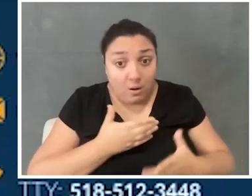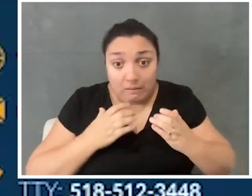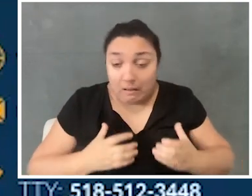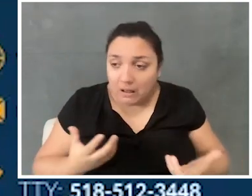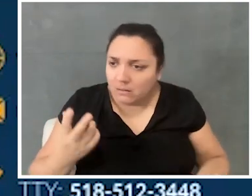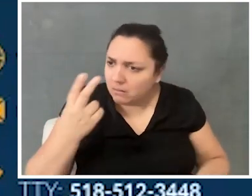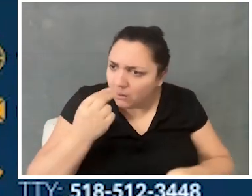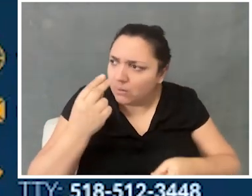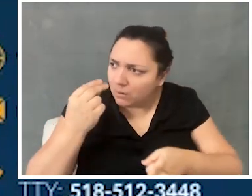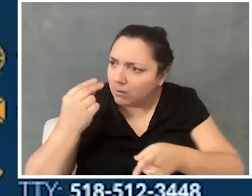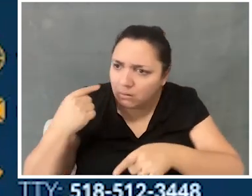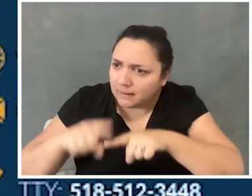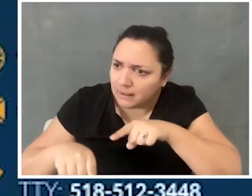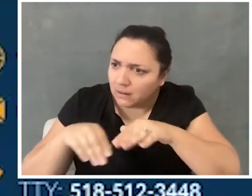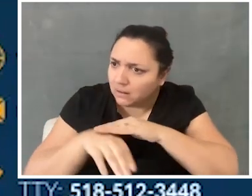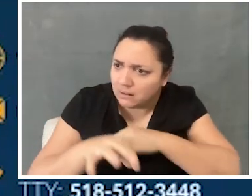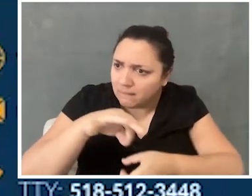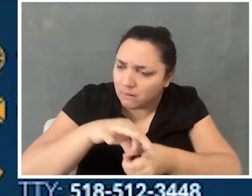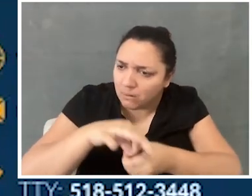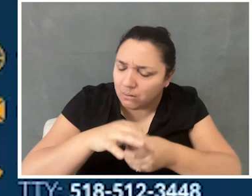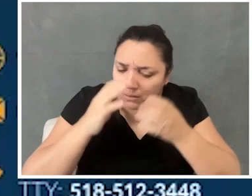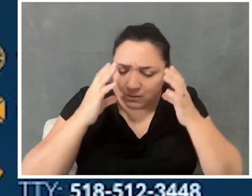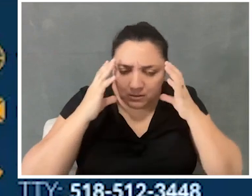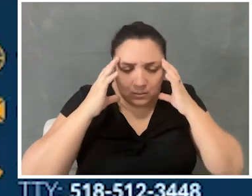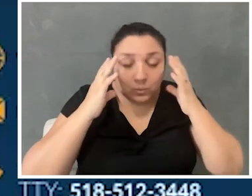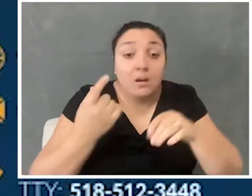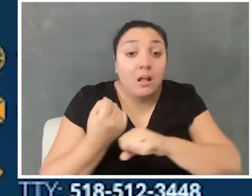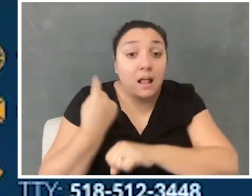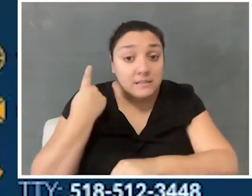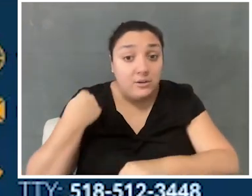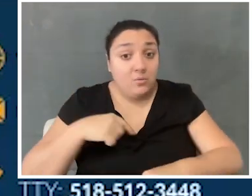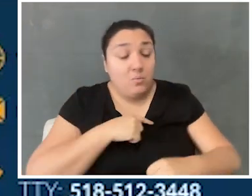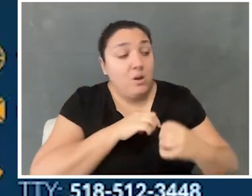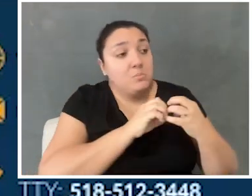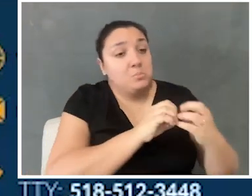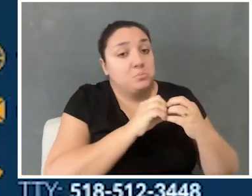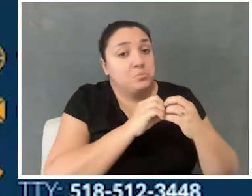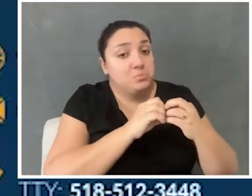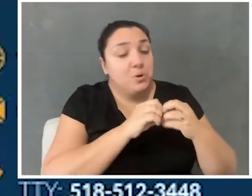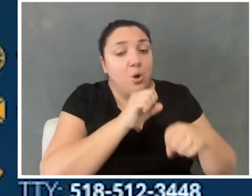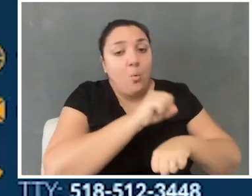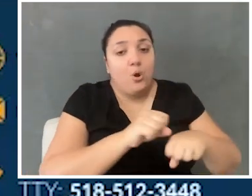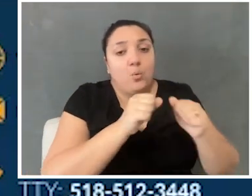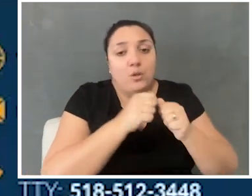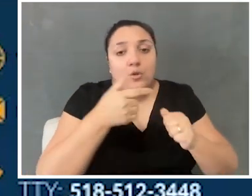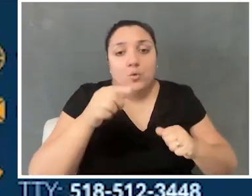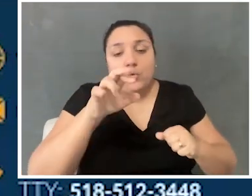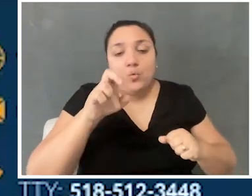And last year we worked with the Brennan Center and issued a report that identified